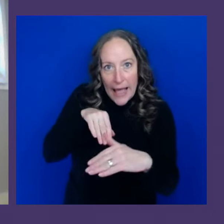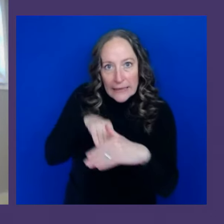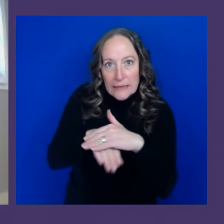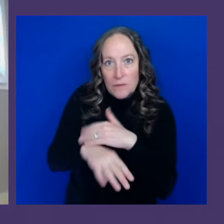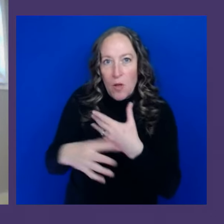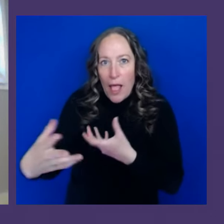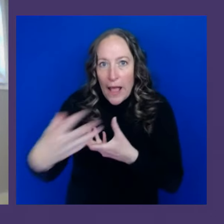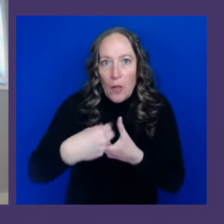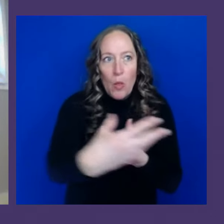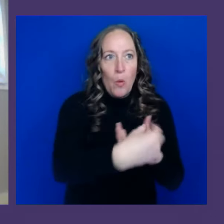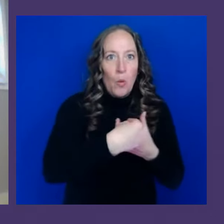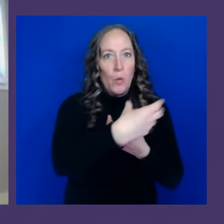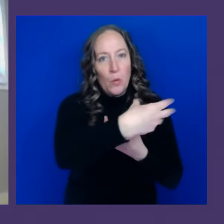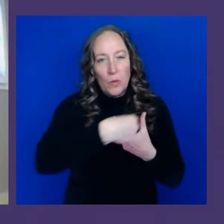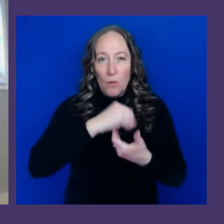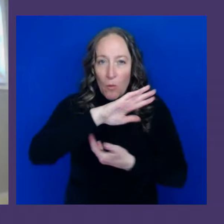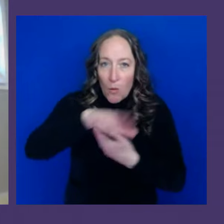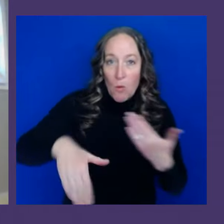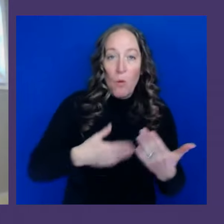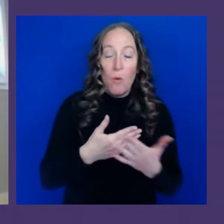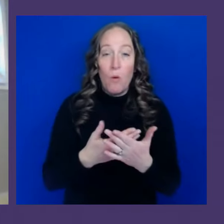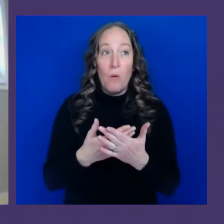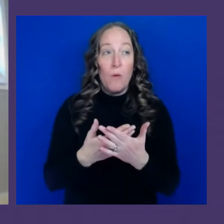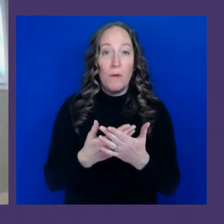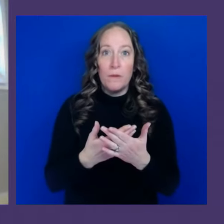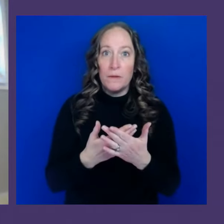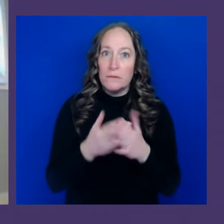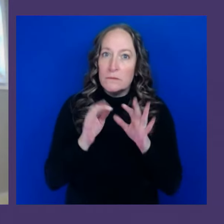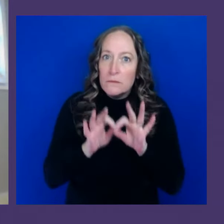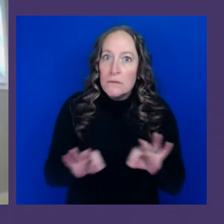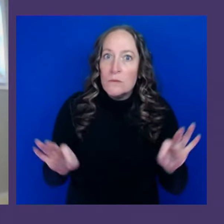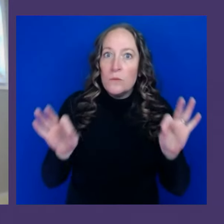we need people with disability to be creators,